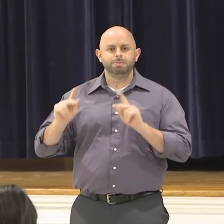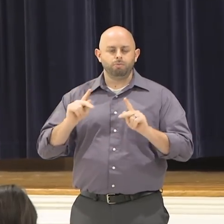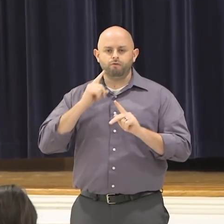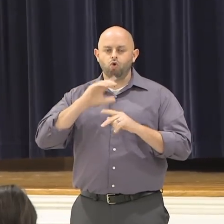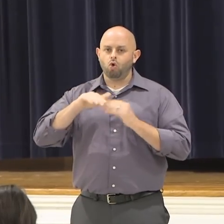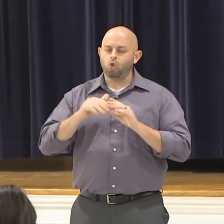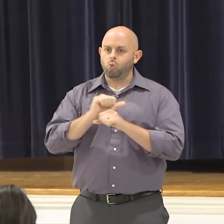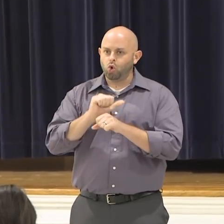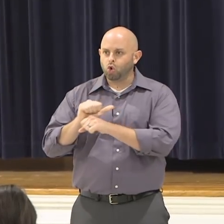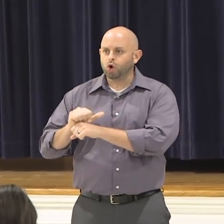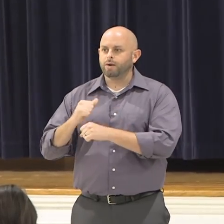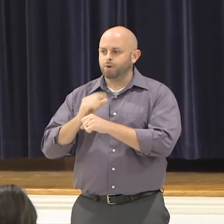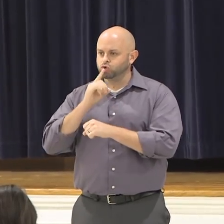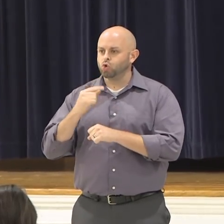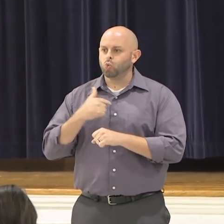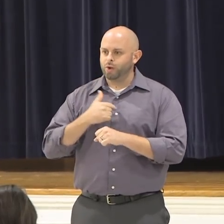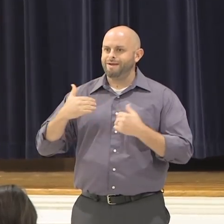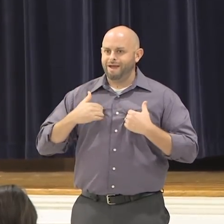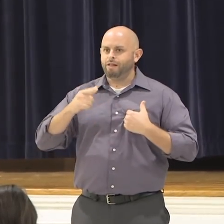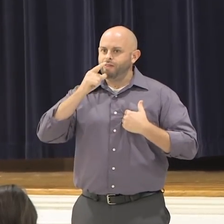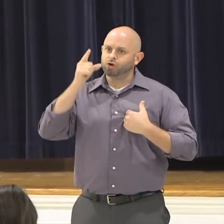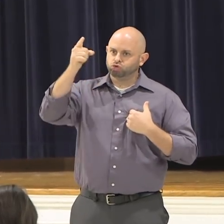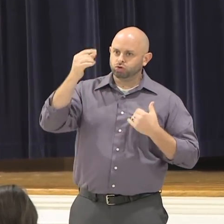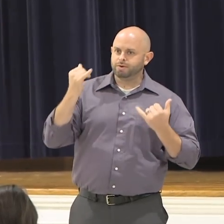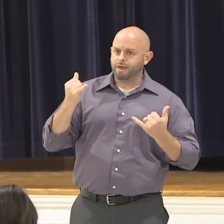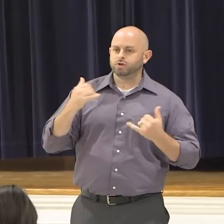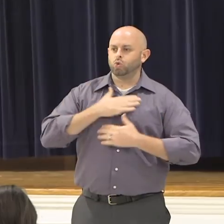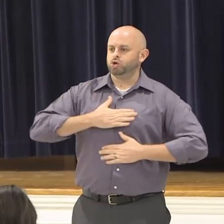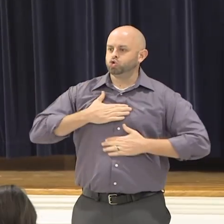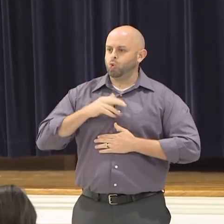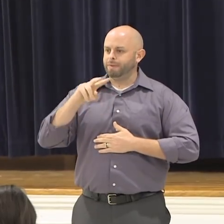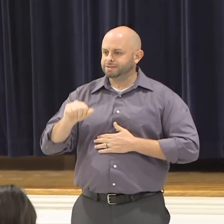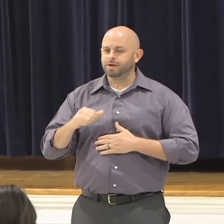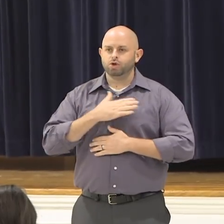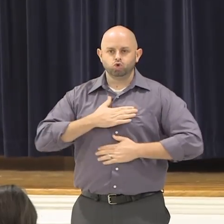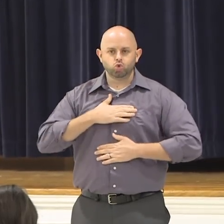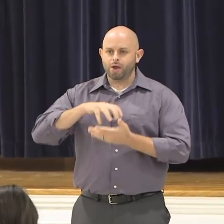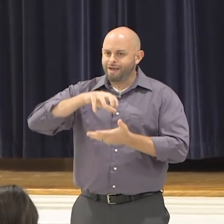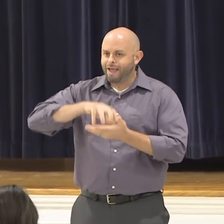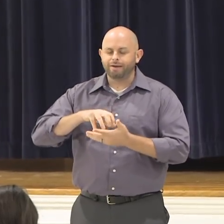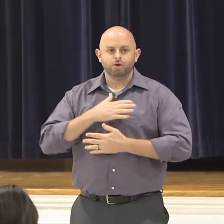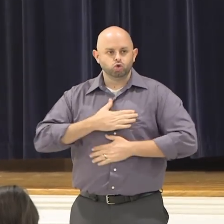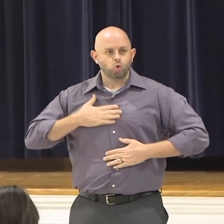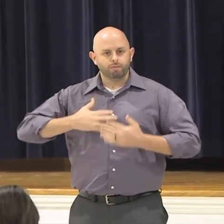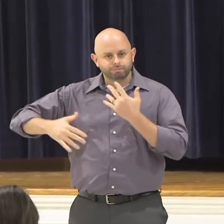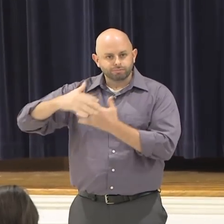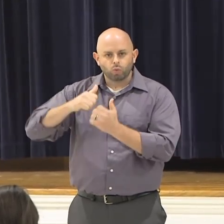they did to make sure that we had lunch today so enjoy pizza enjoy cake enjoy spending time with each other thank you thank you